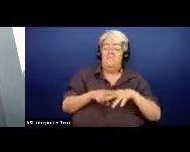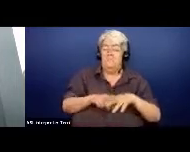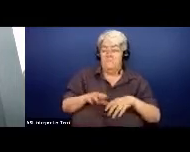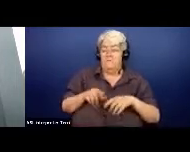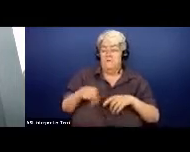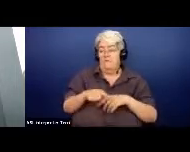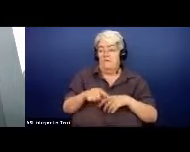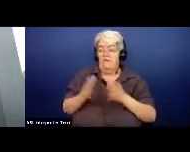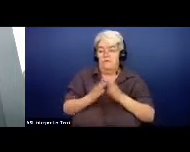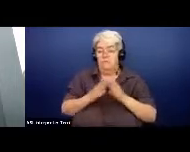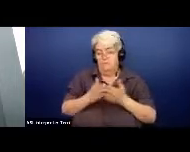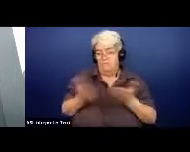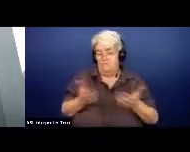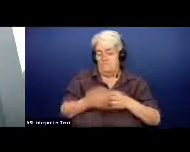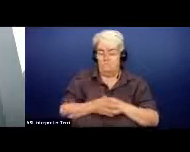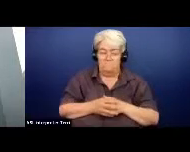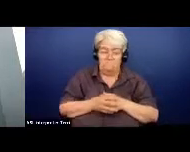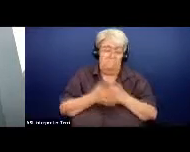services. This could be